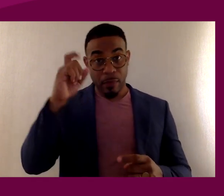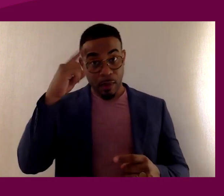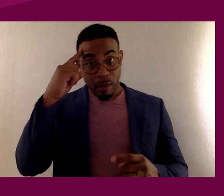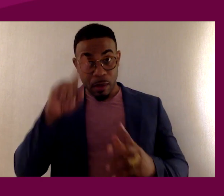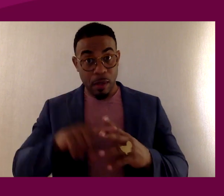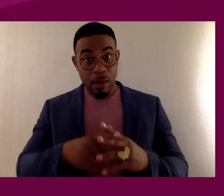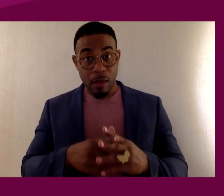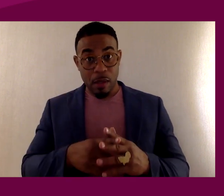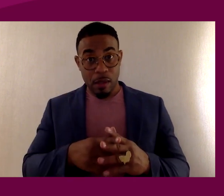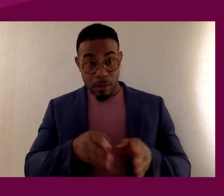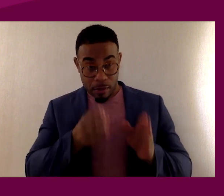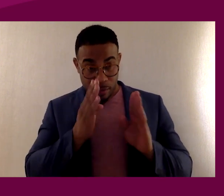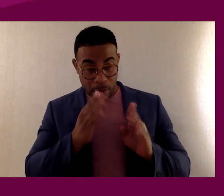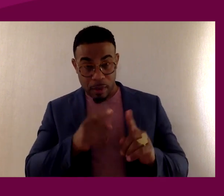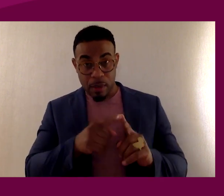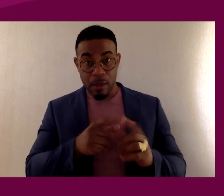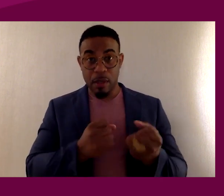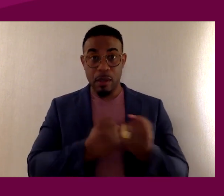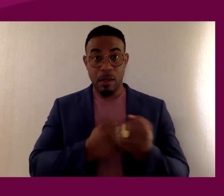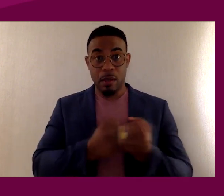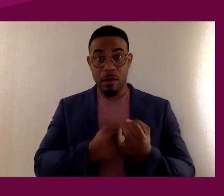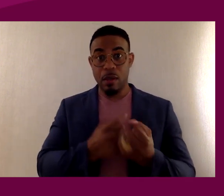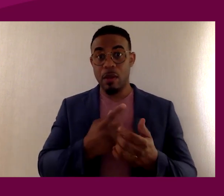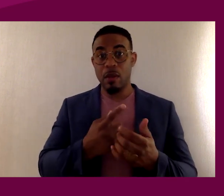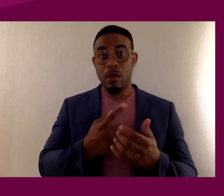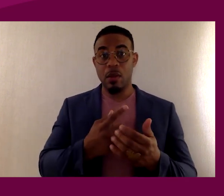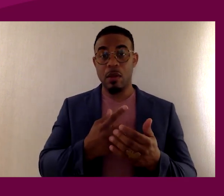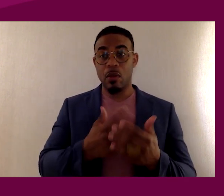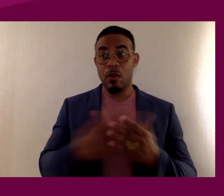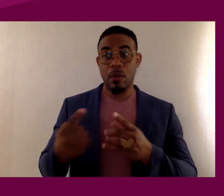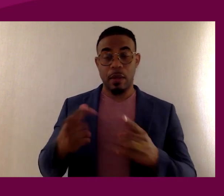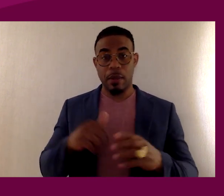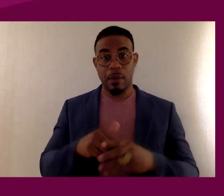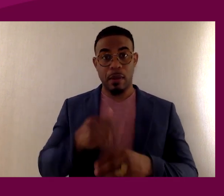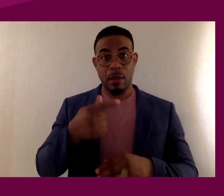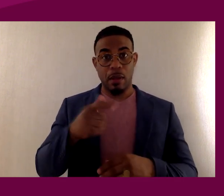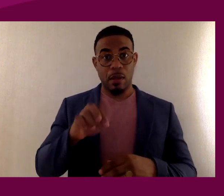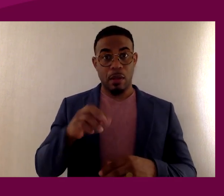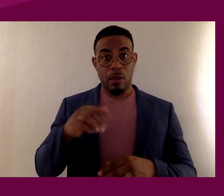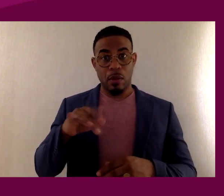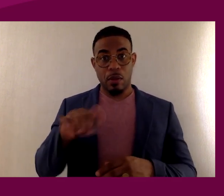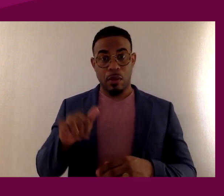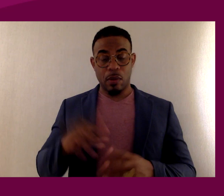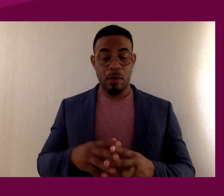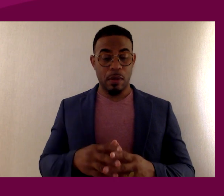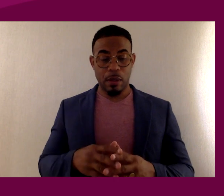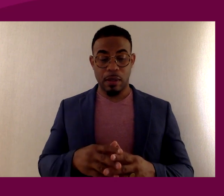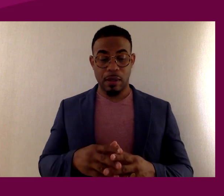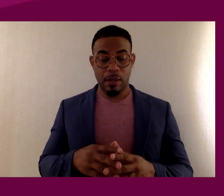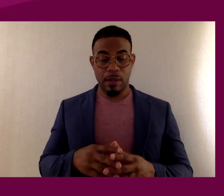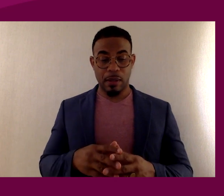successes. The government started paying attention and supporting what was happening in Georgia.